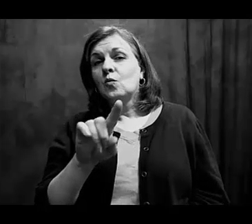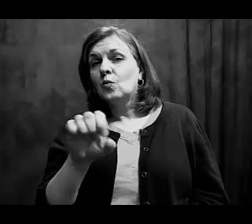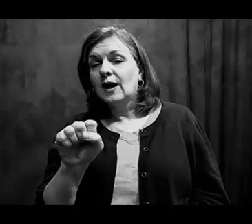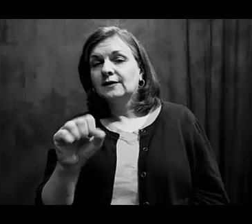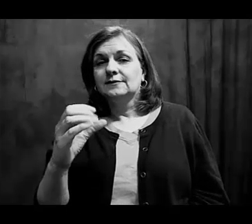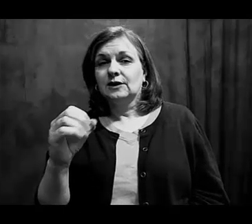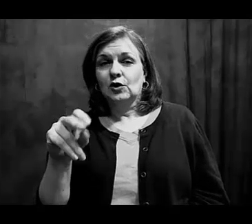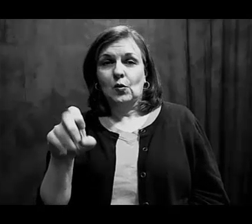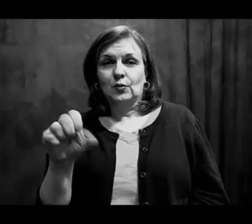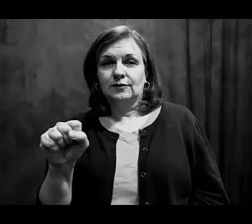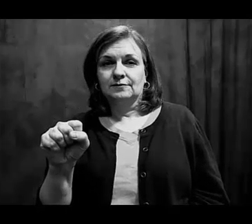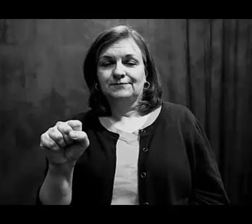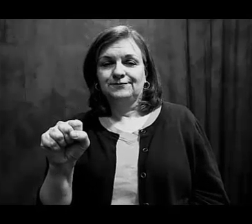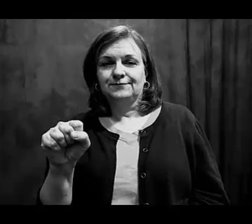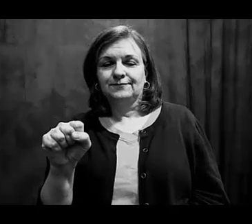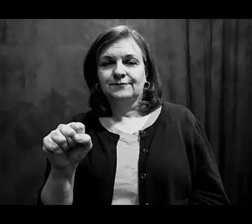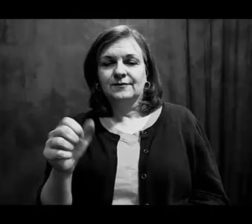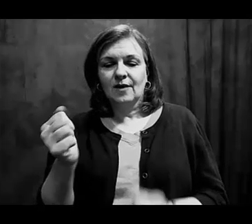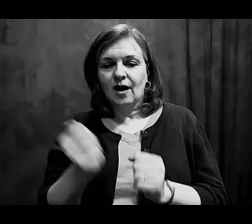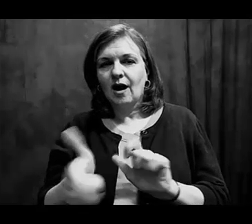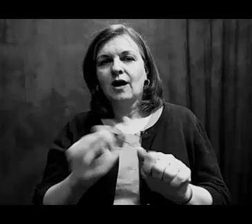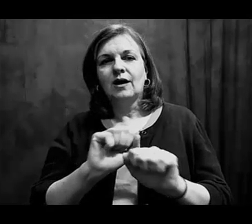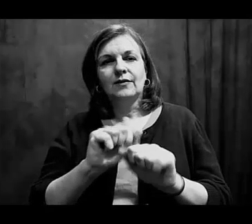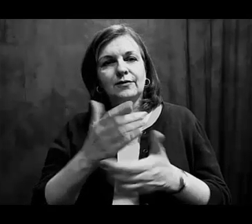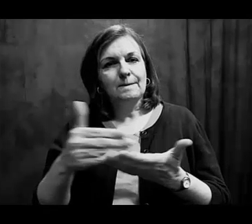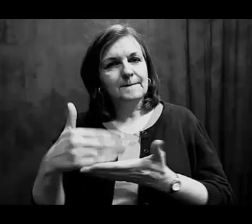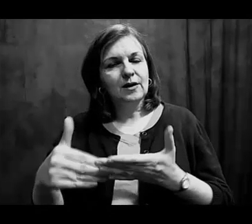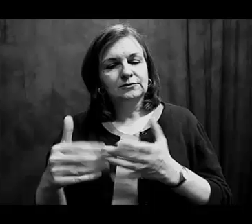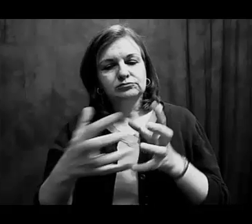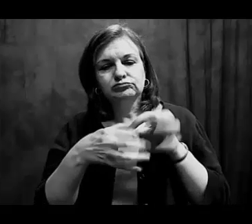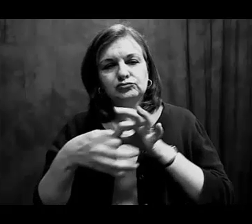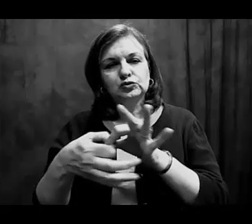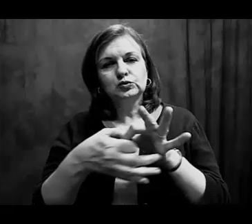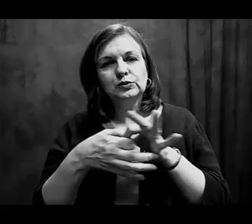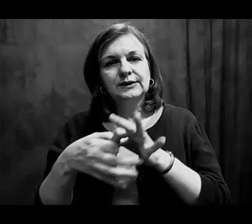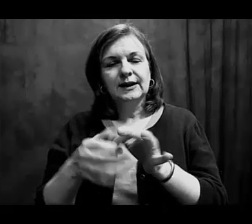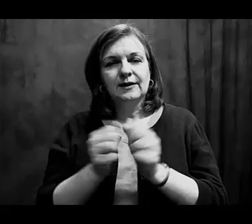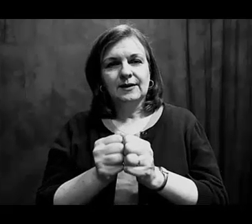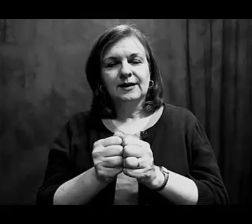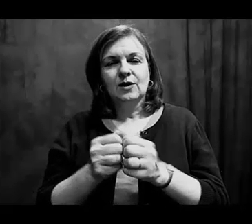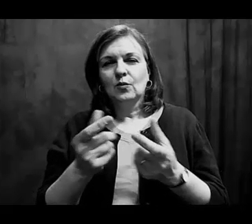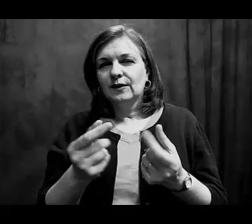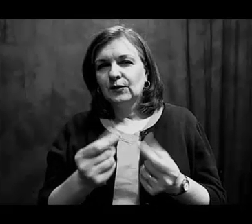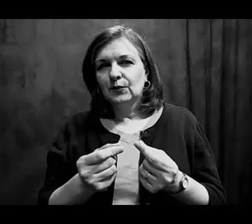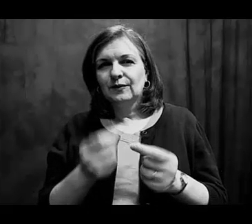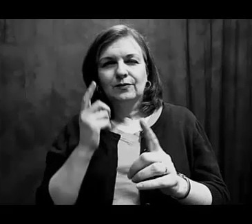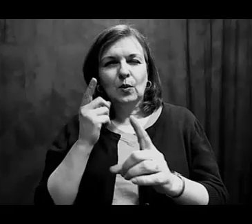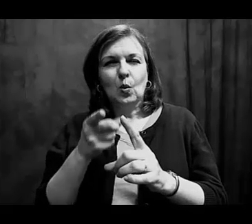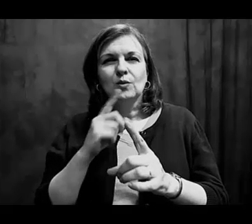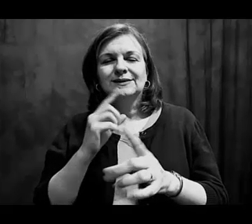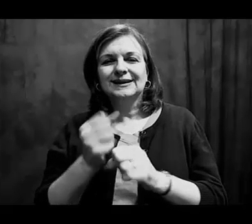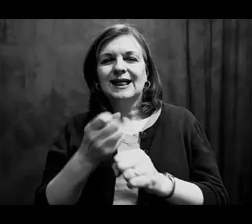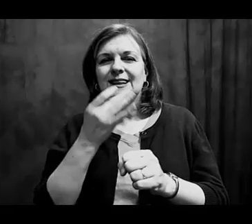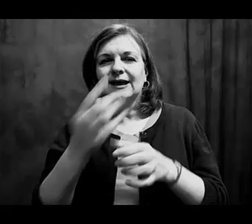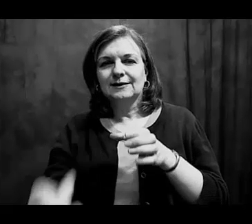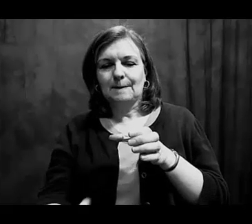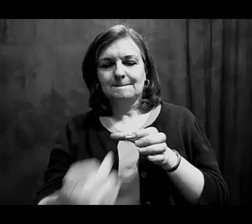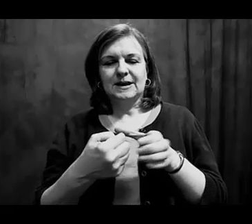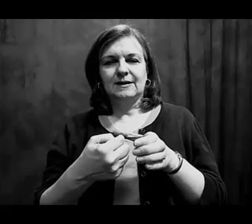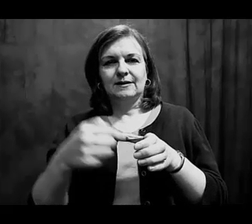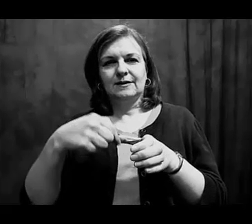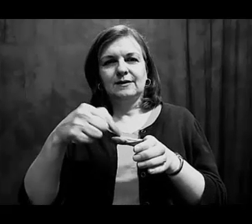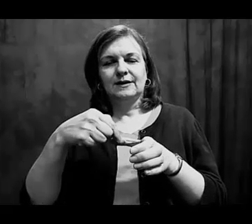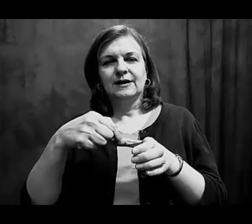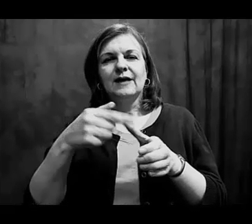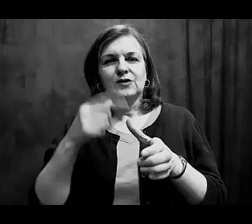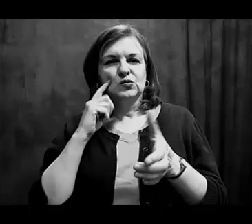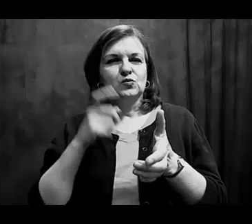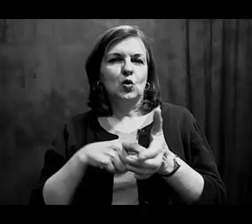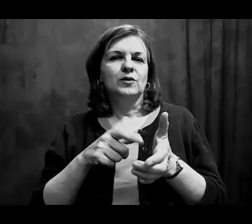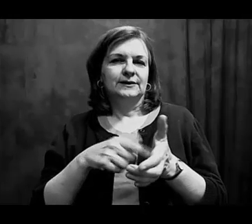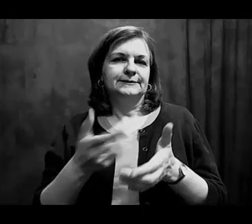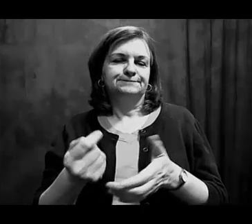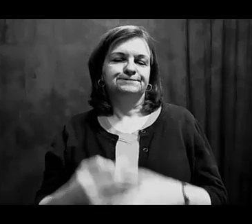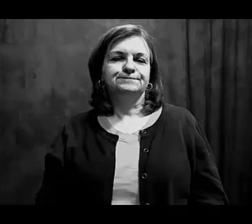so everything else is working to get light to the back of your eye so that you can actually sense it